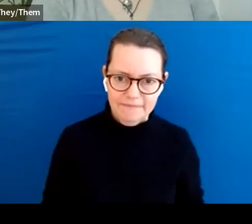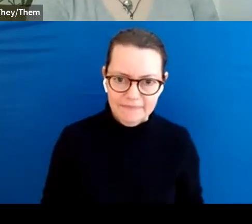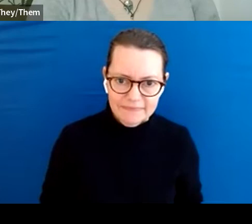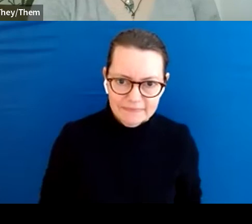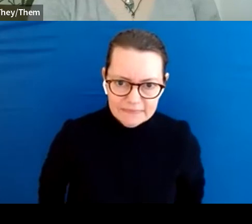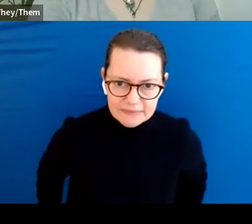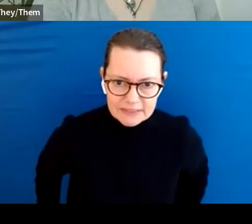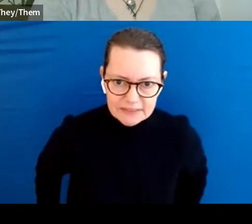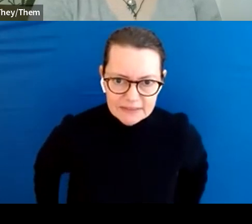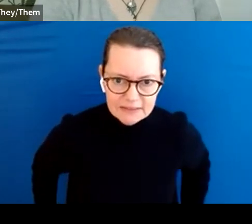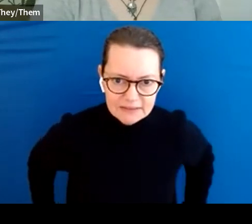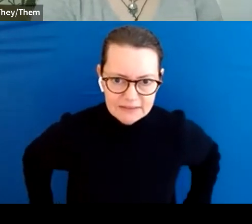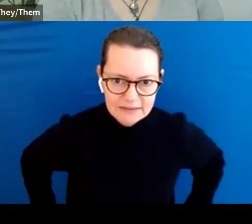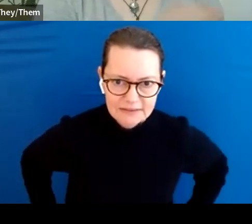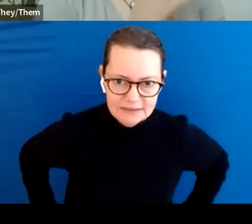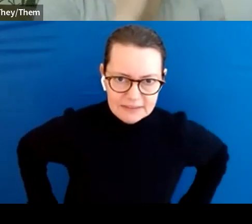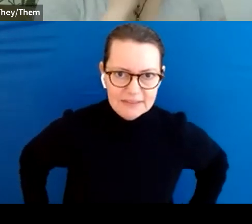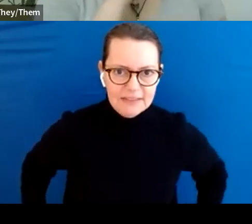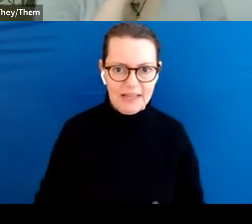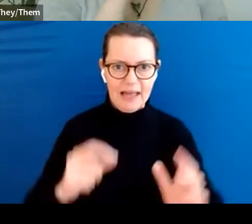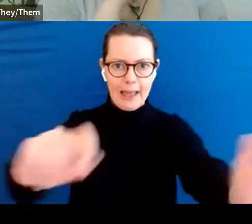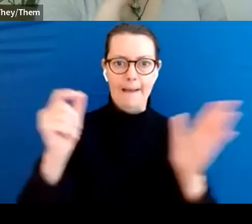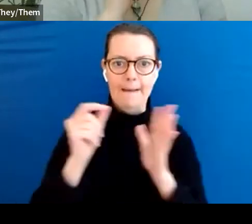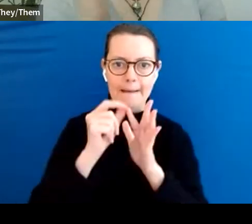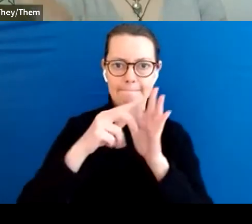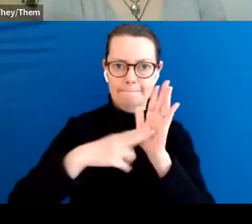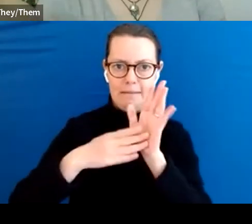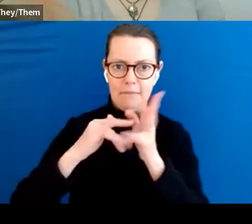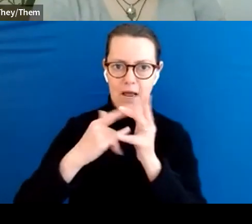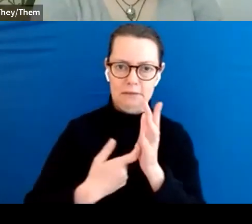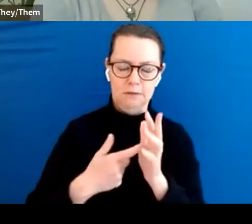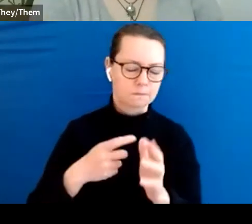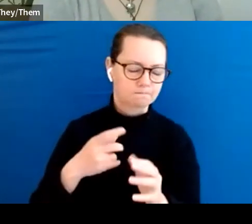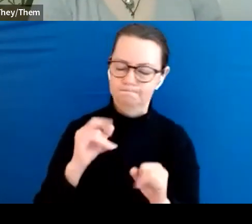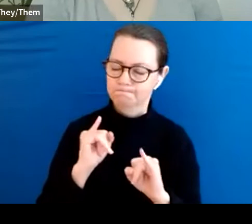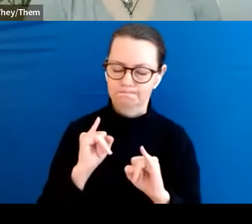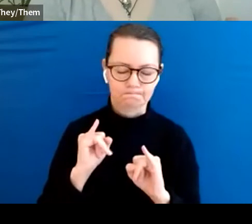the carnage. That is the pen license. The injustice.